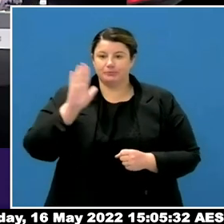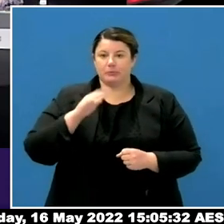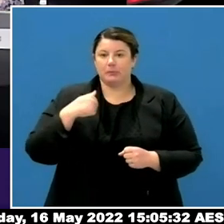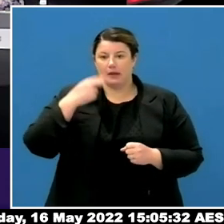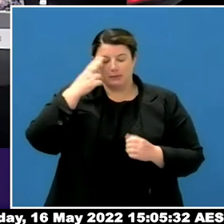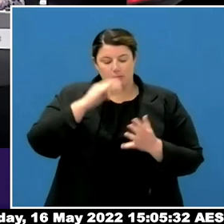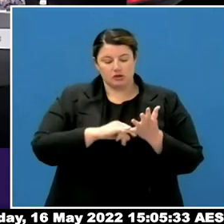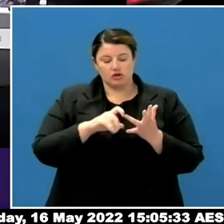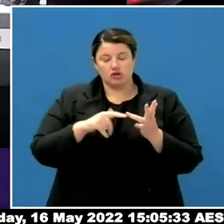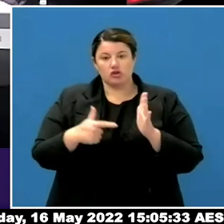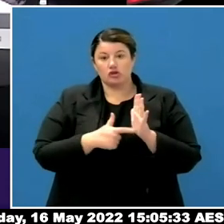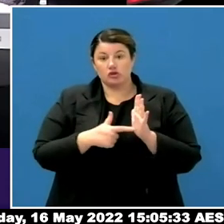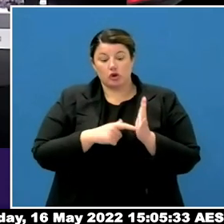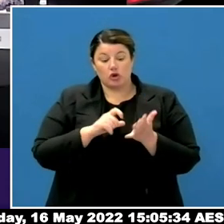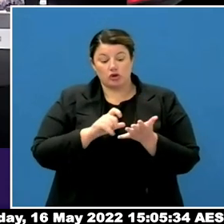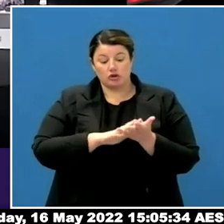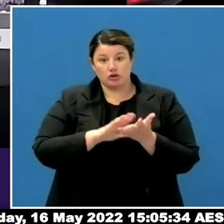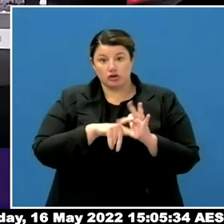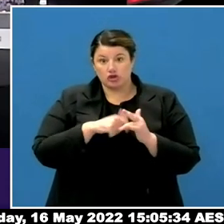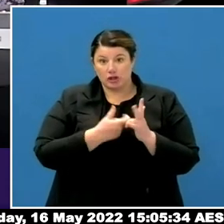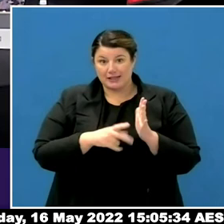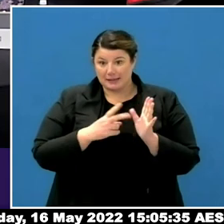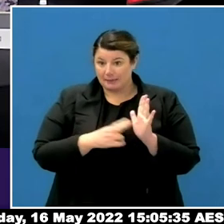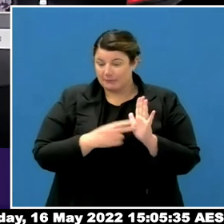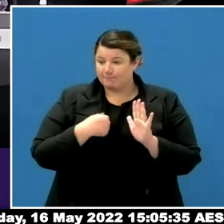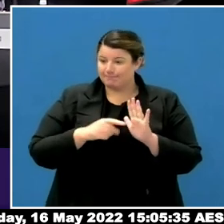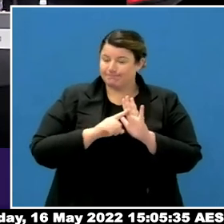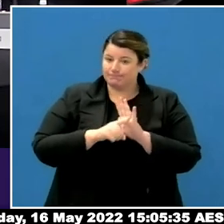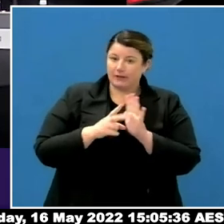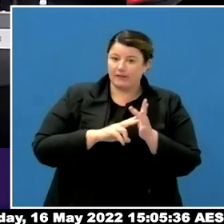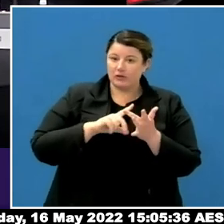the State of Victoria. I appreciate being able to do that now when I wasn't able to this morning.